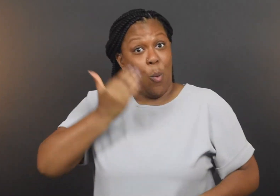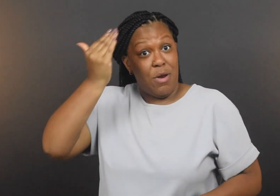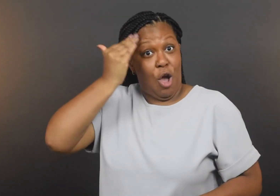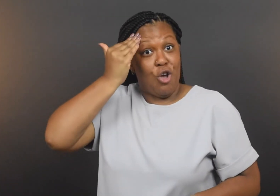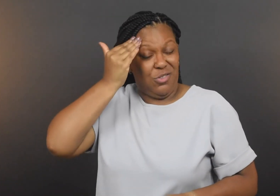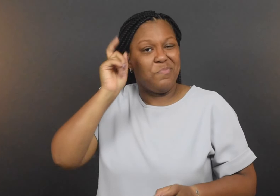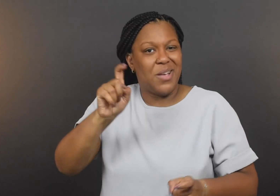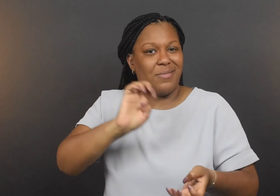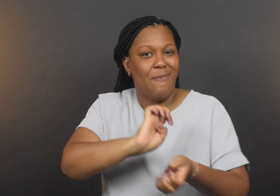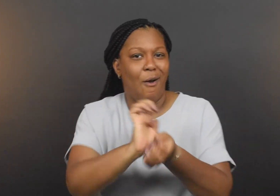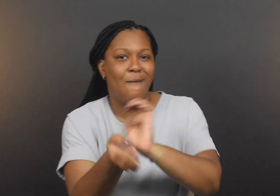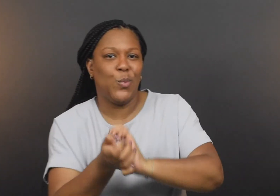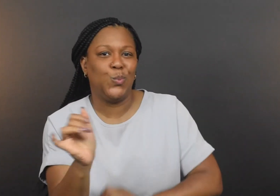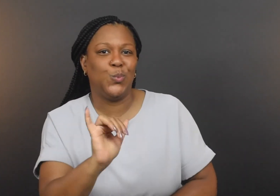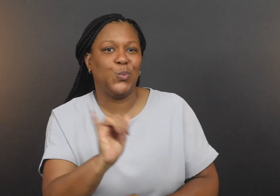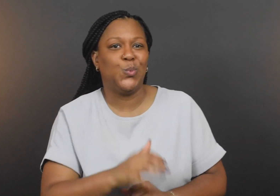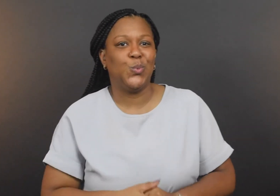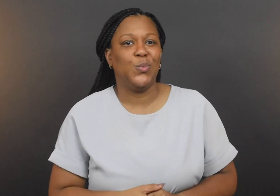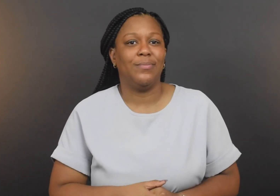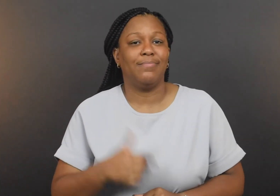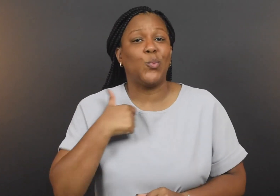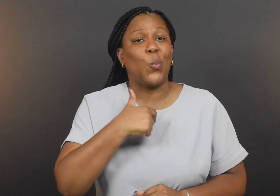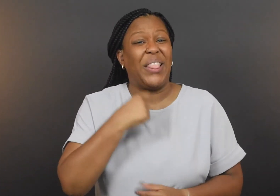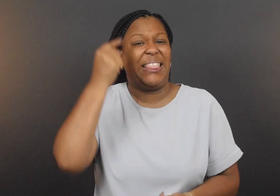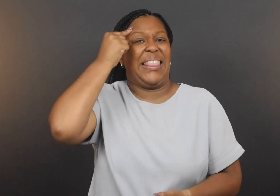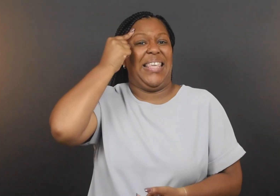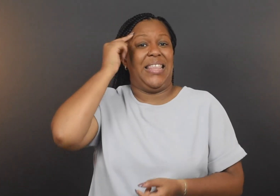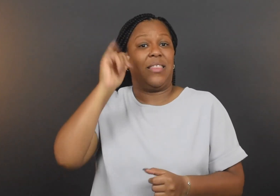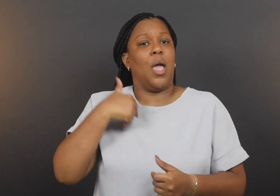about it evolves,” Janet says. “We think we know a lot about diseases,